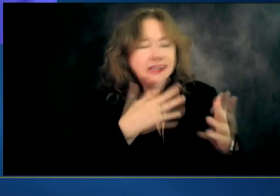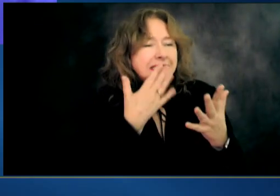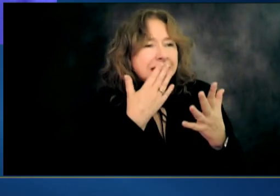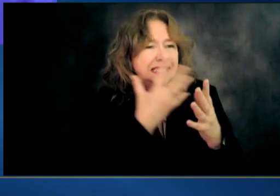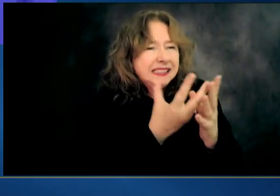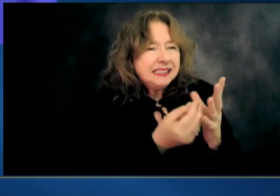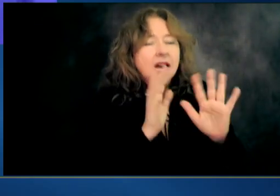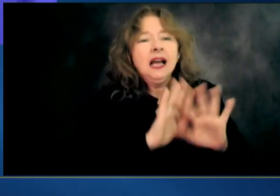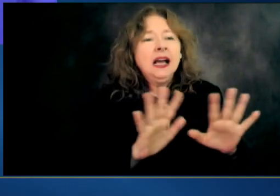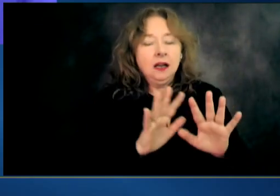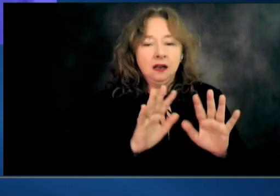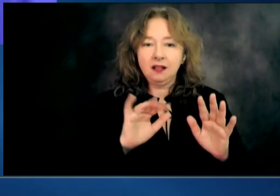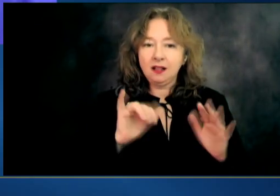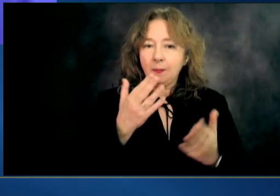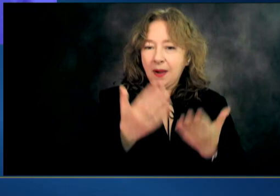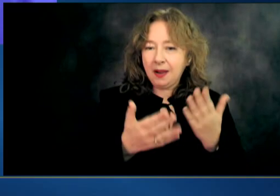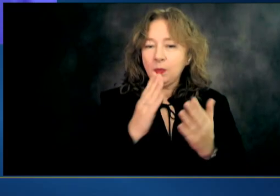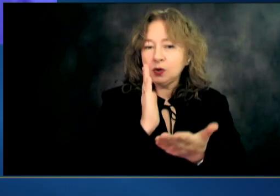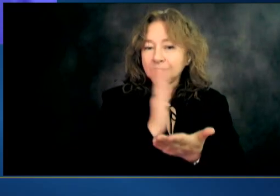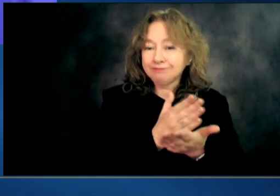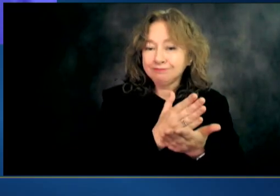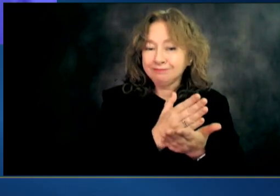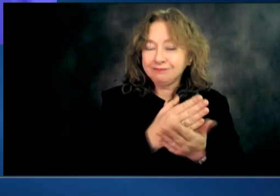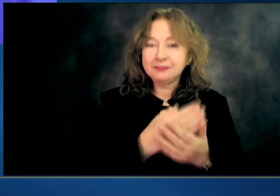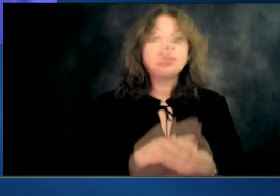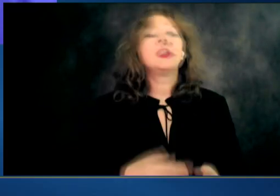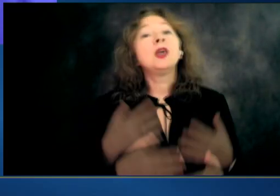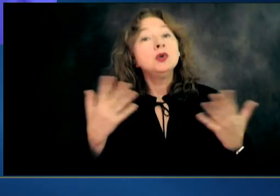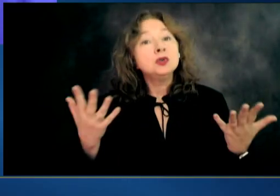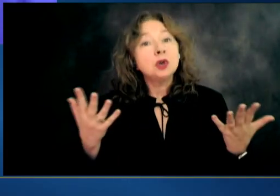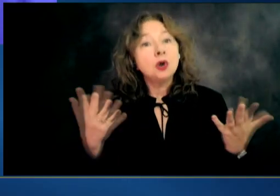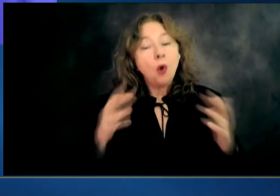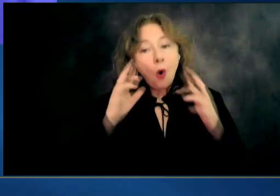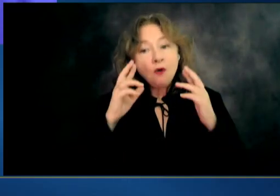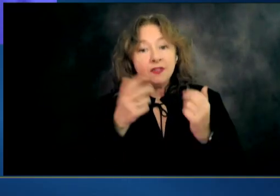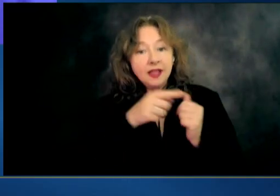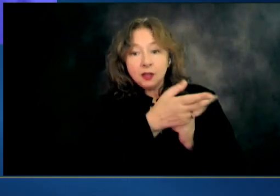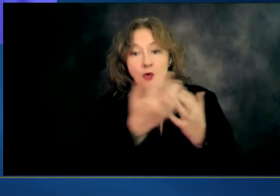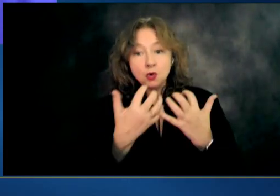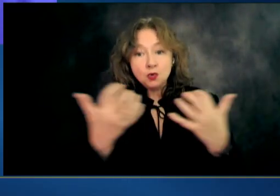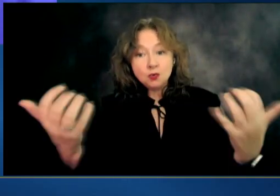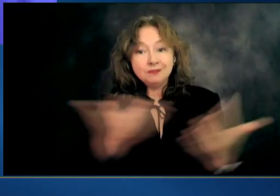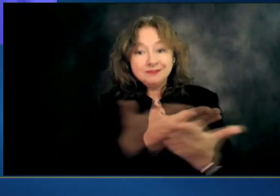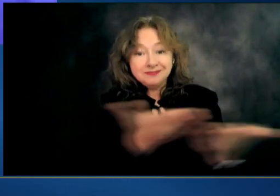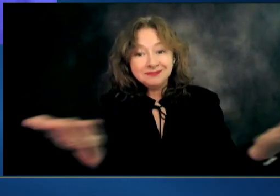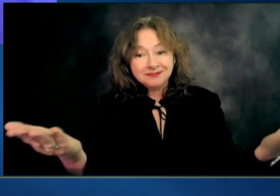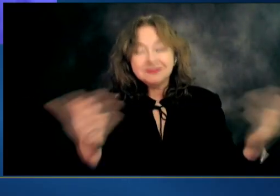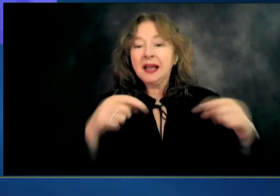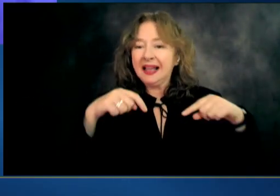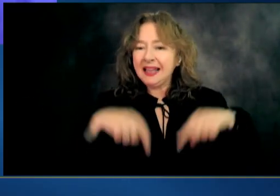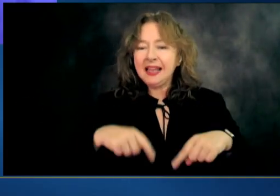I hope you're here because you want to help us make a difference. I hope you're here because